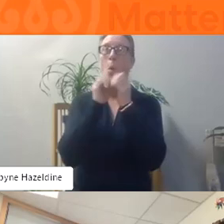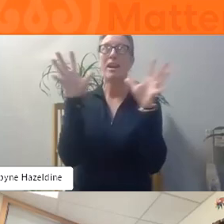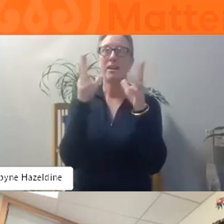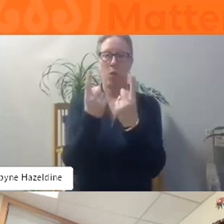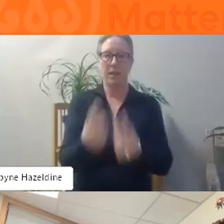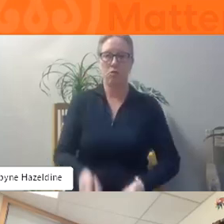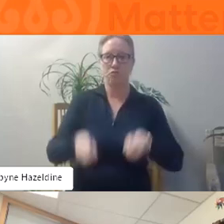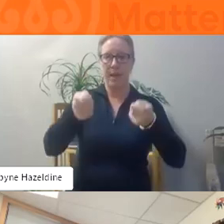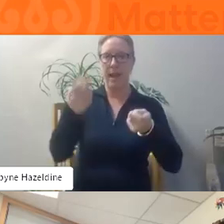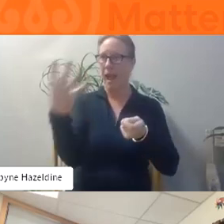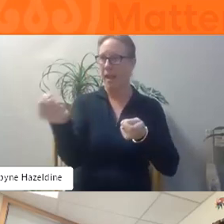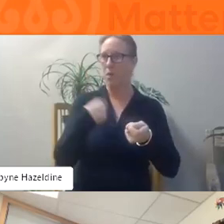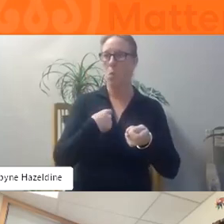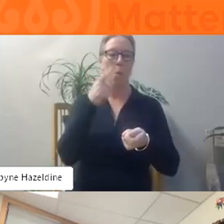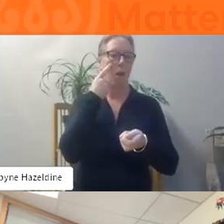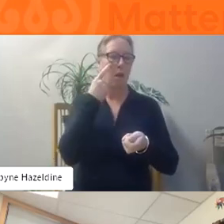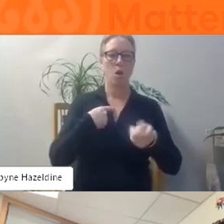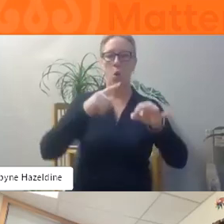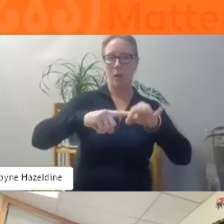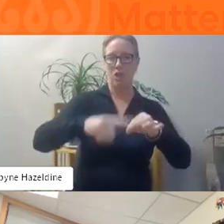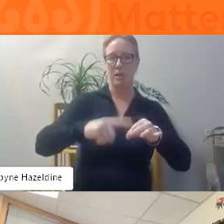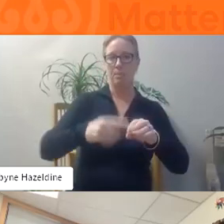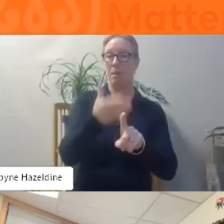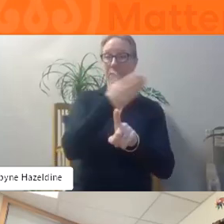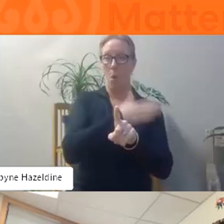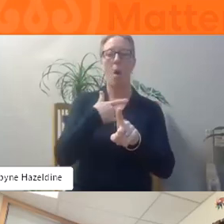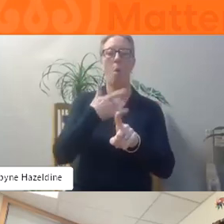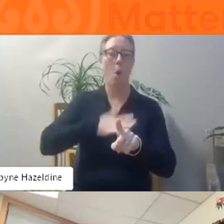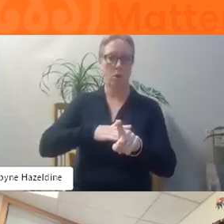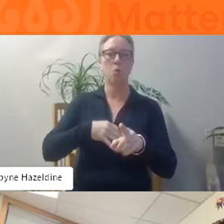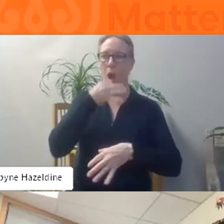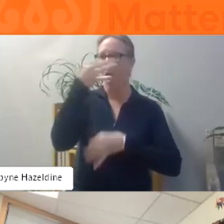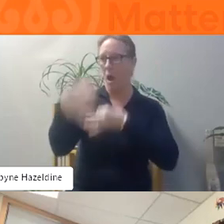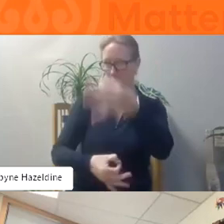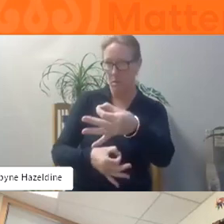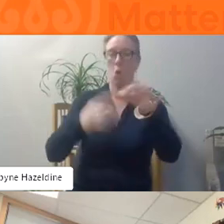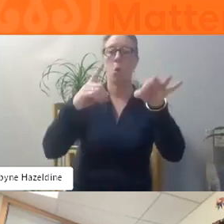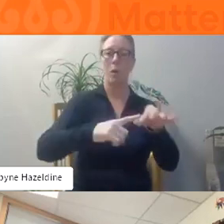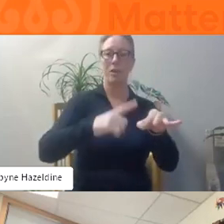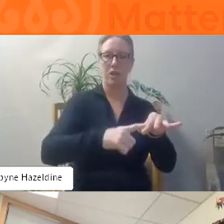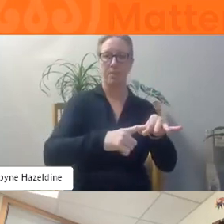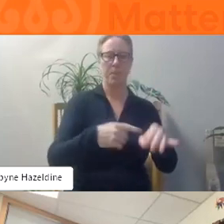to some questions, there's some practical ones. But before we do that I just wanted to ask a question, I think we've all explored the